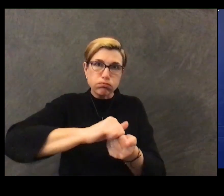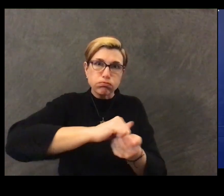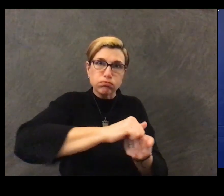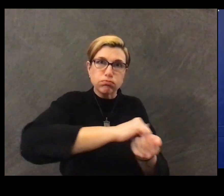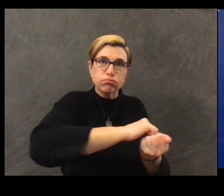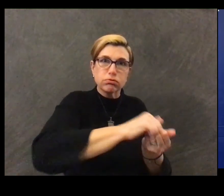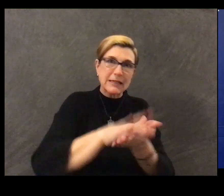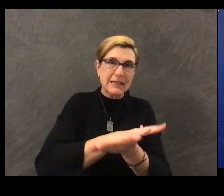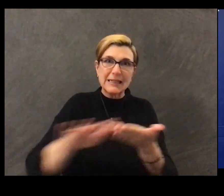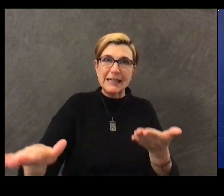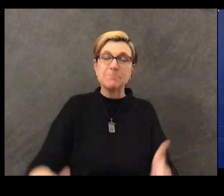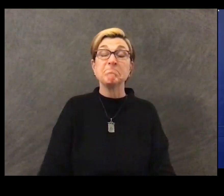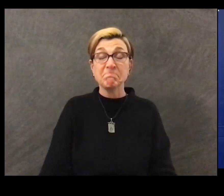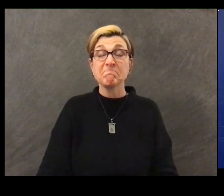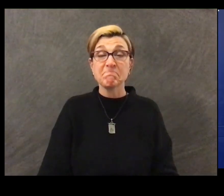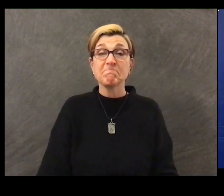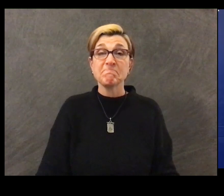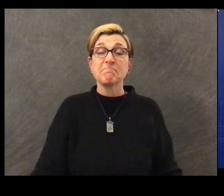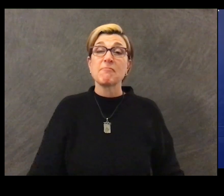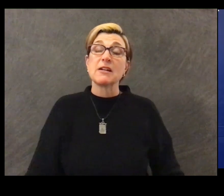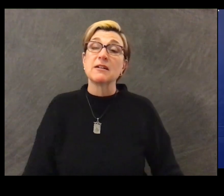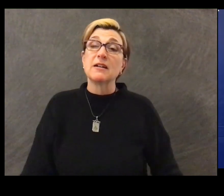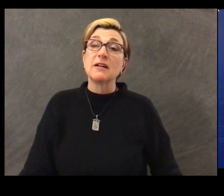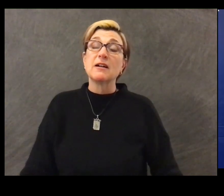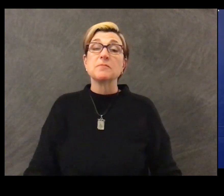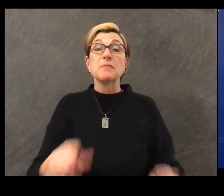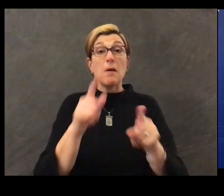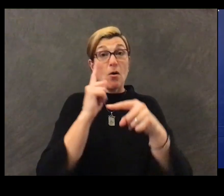mentioned in addition to what I saw yesterday in Madison